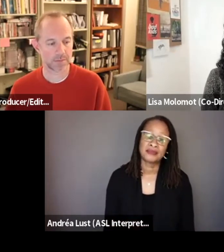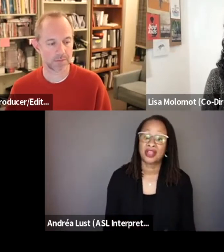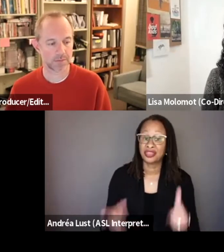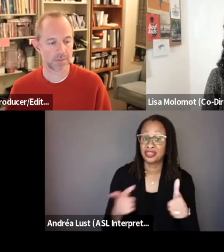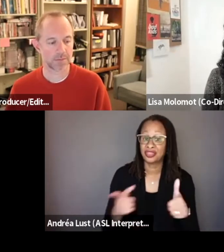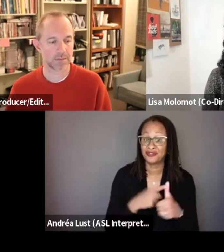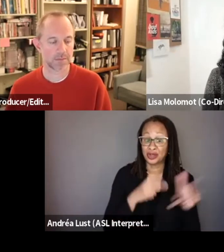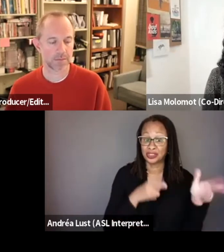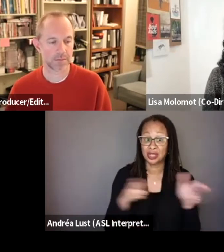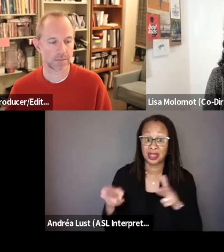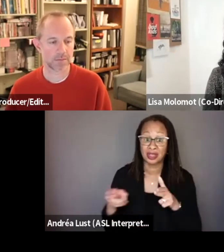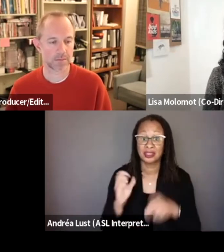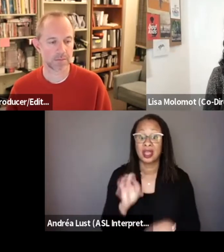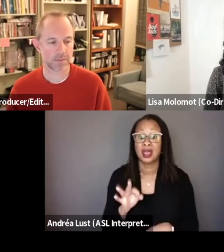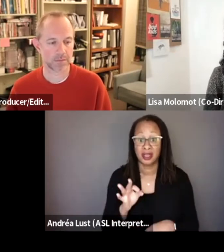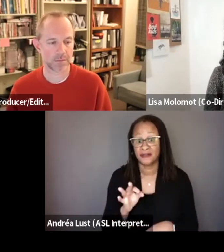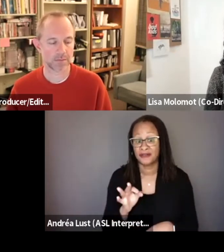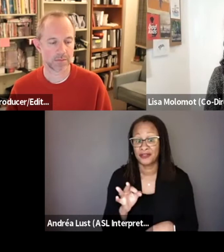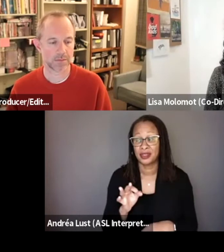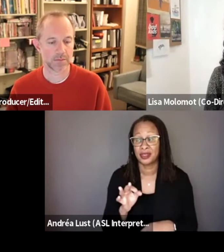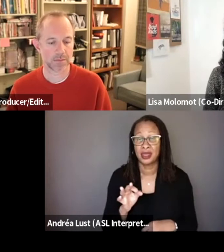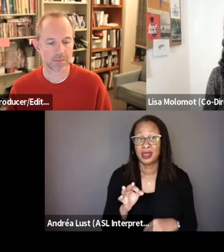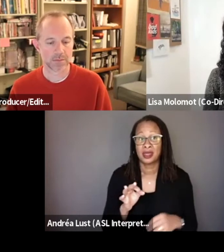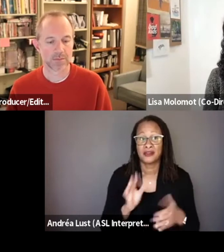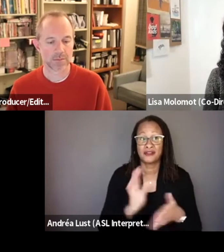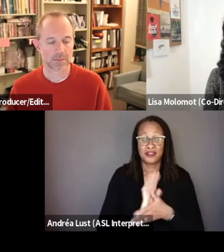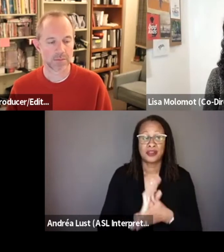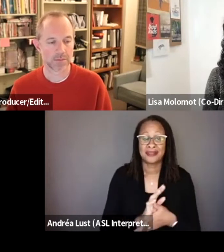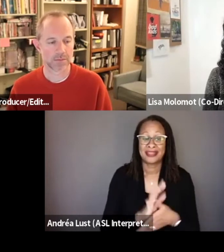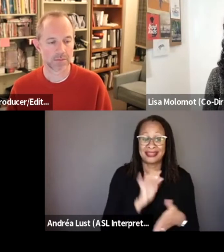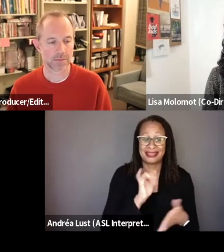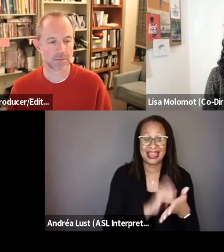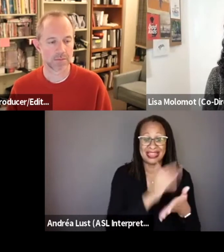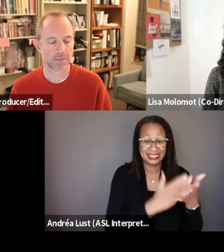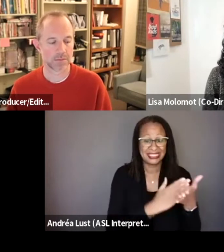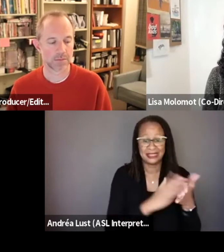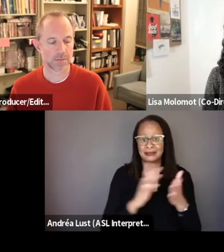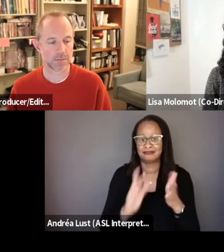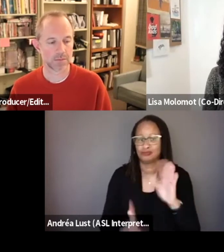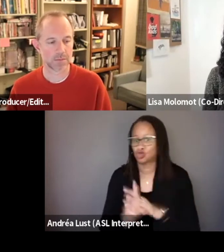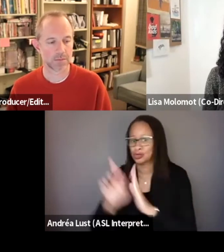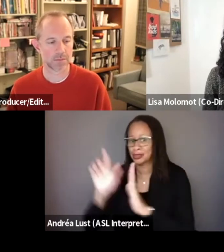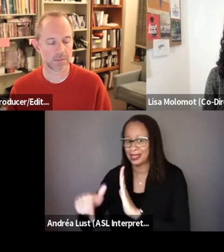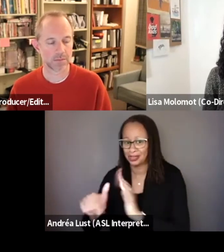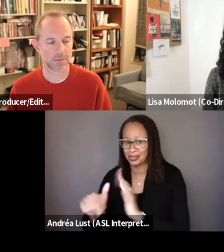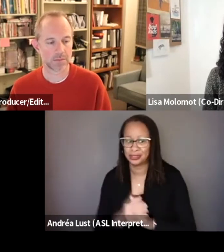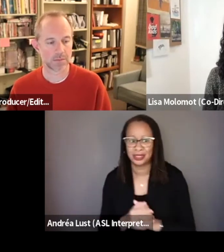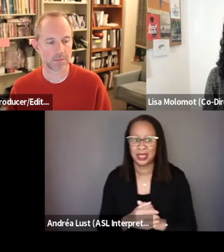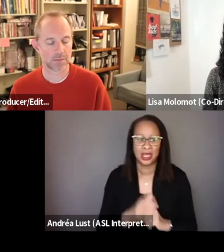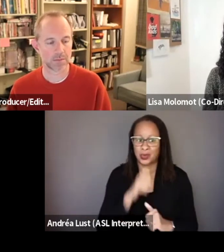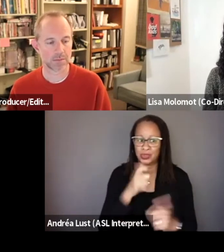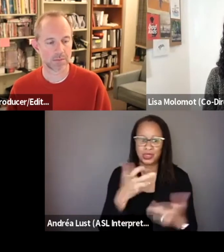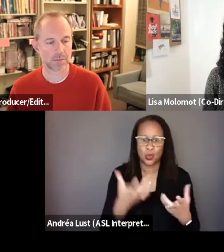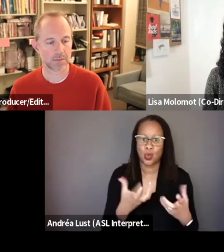that scene comes much later for Caitlin . We didn't wanna put it at the beginning of the film.